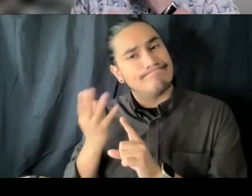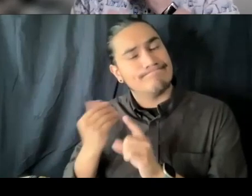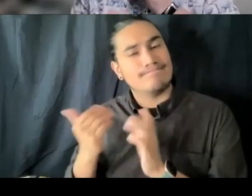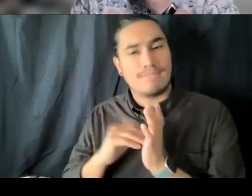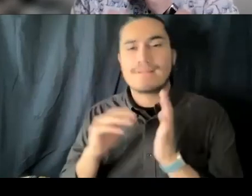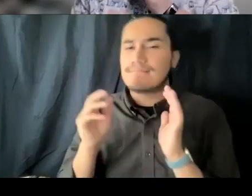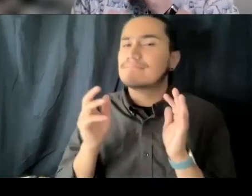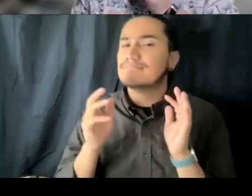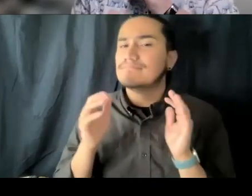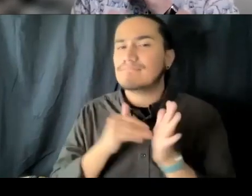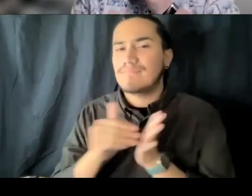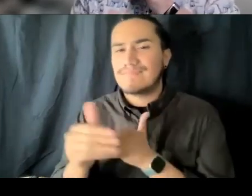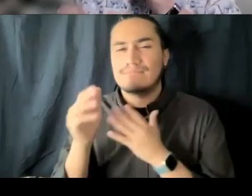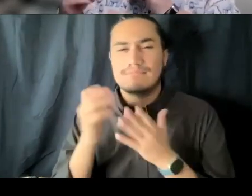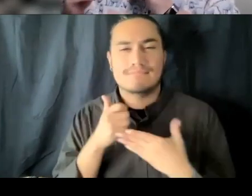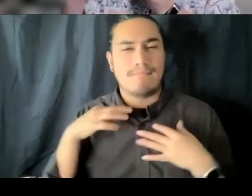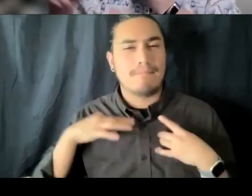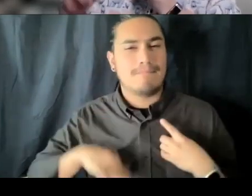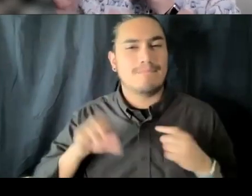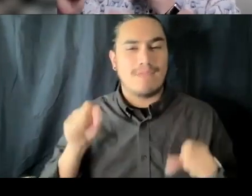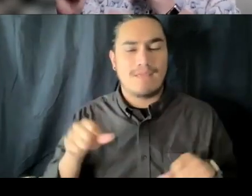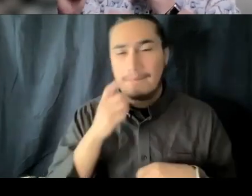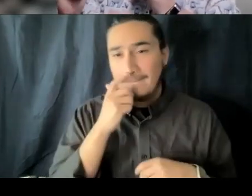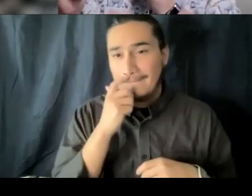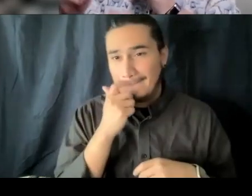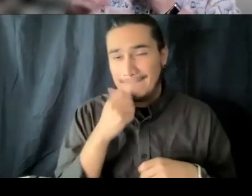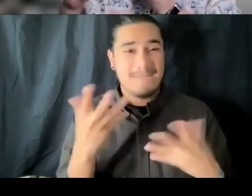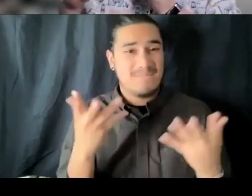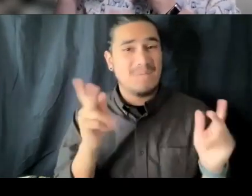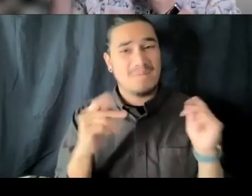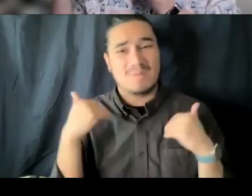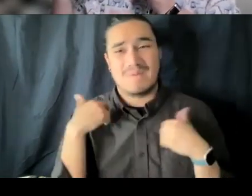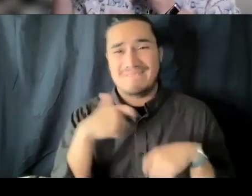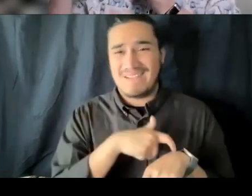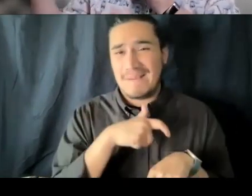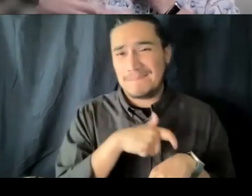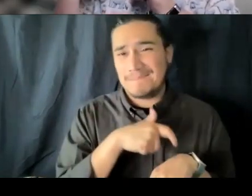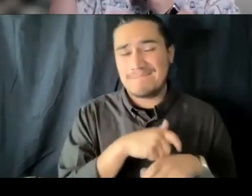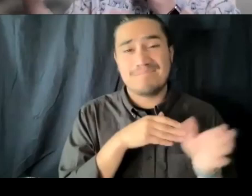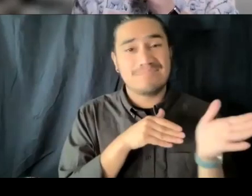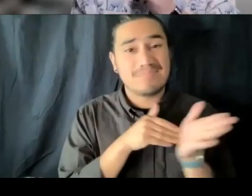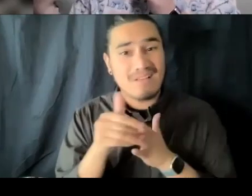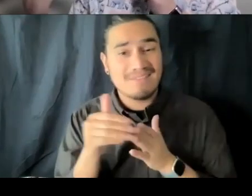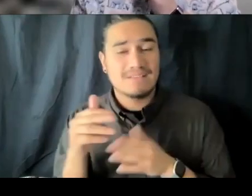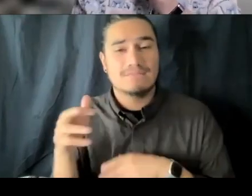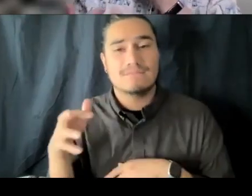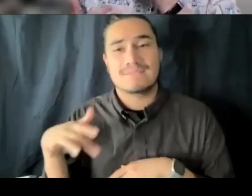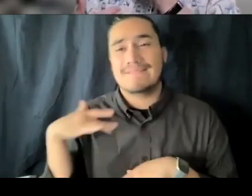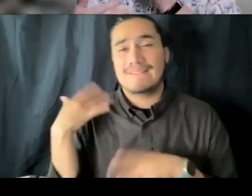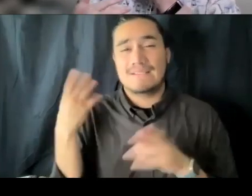And give people time. Often in a crisis it feels very fast paced.